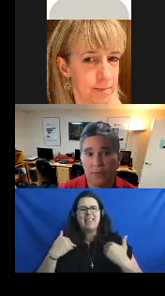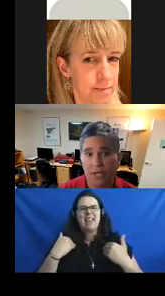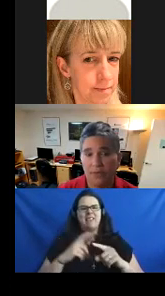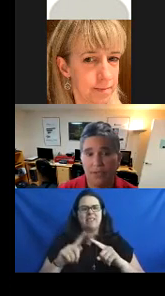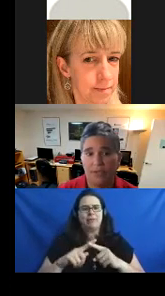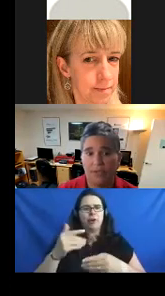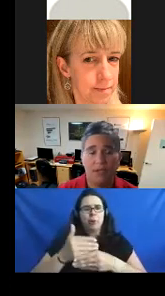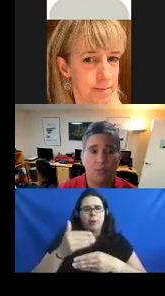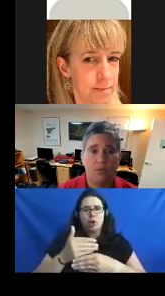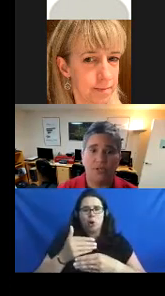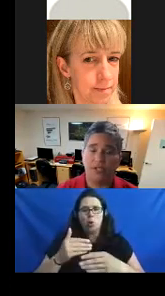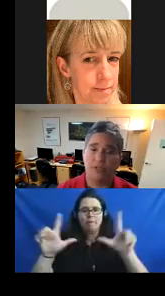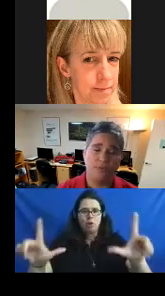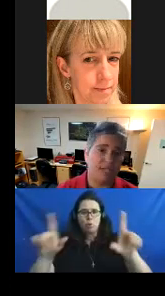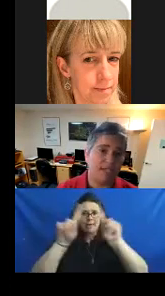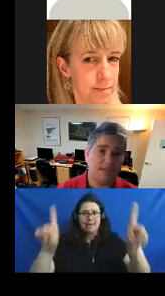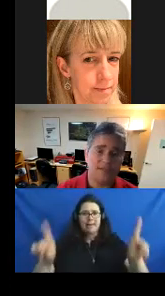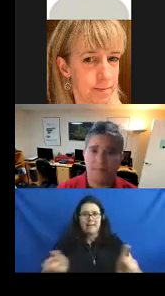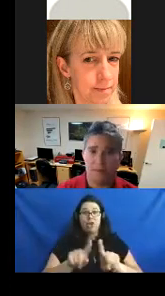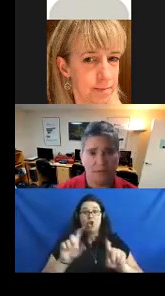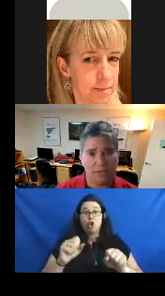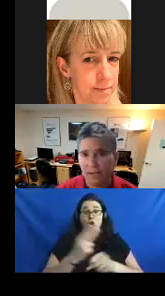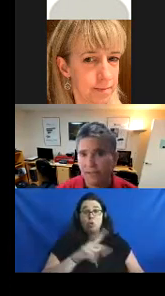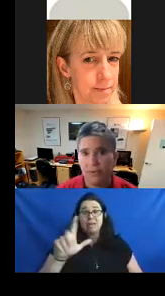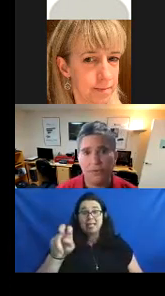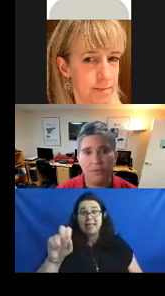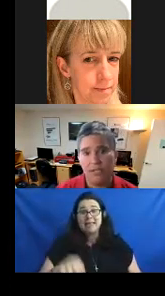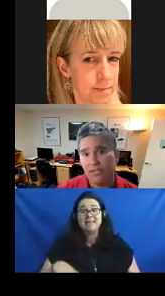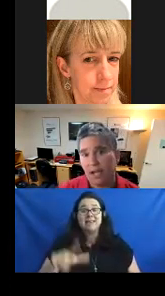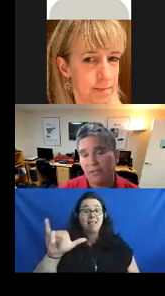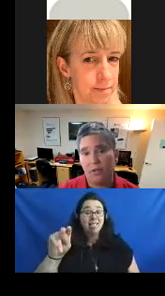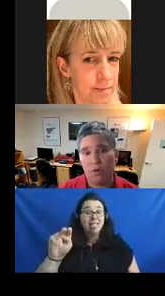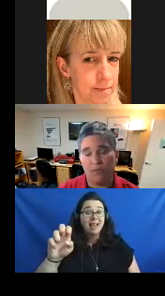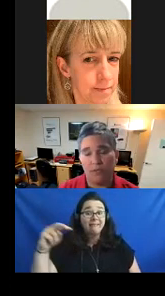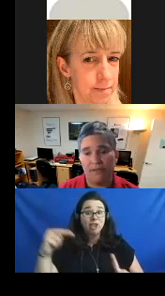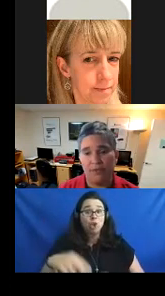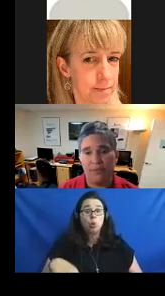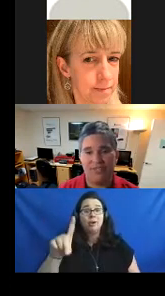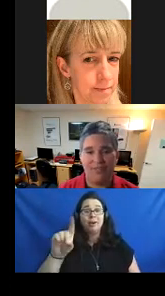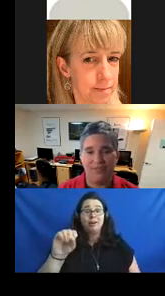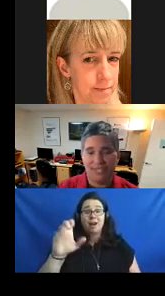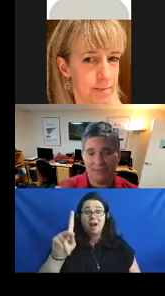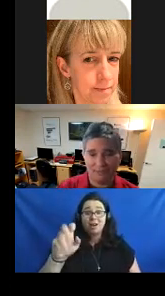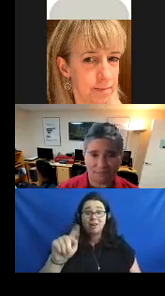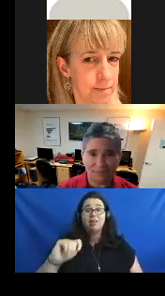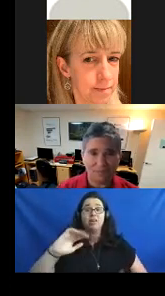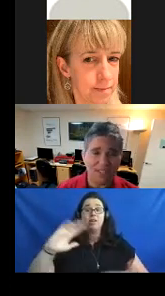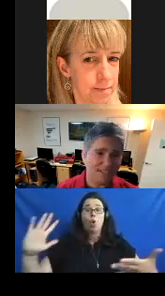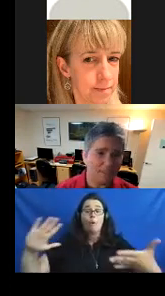VIEWING OPTIONS WHICH CAN INCLUDE LENS, LINE VIEW, DOCKED AND OVERLAY VIEW WHICH USUALLY IS IN THE BOTTOM